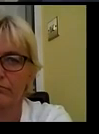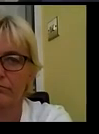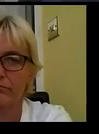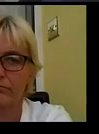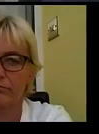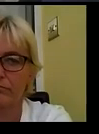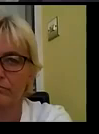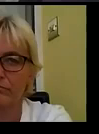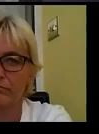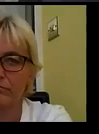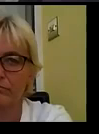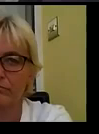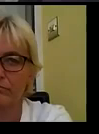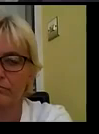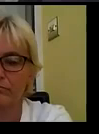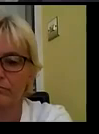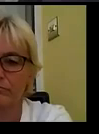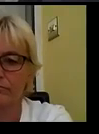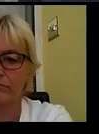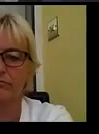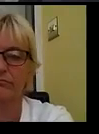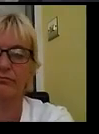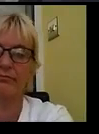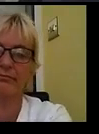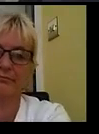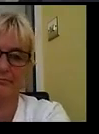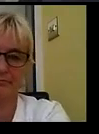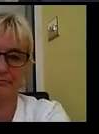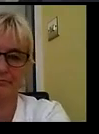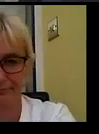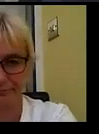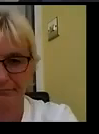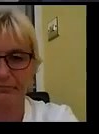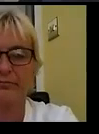people dying every day the infection rate is still high and despite Boris